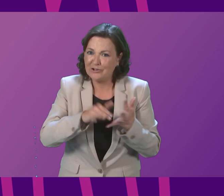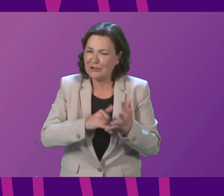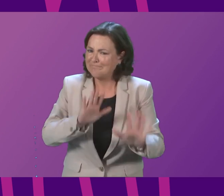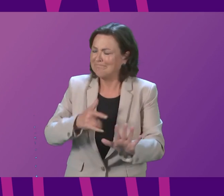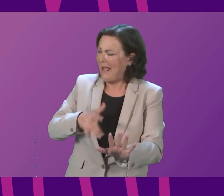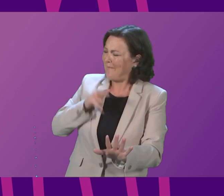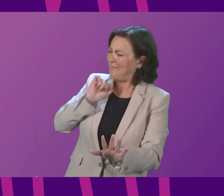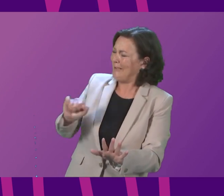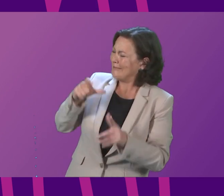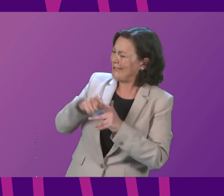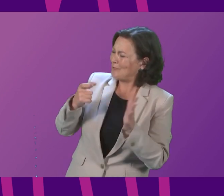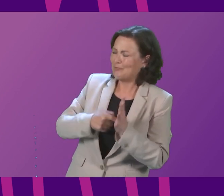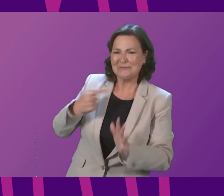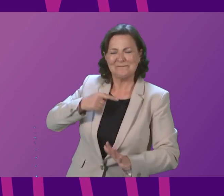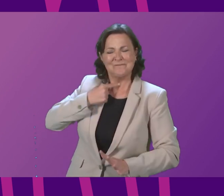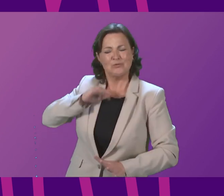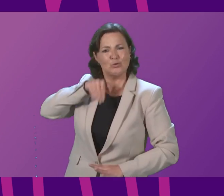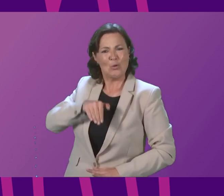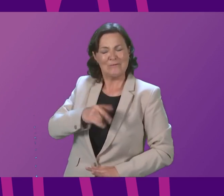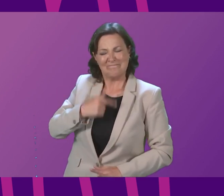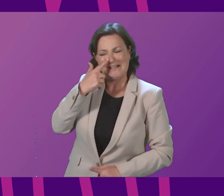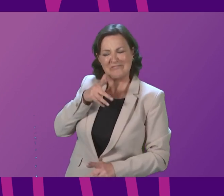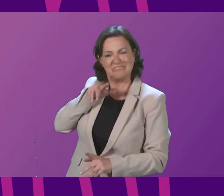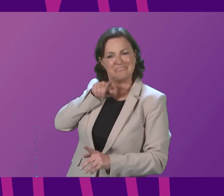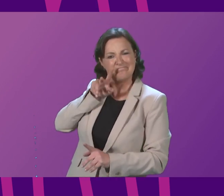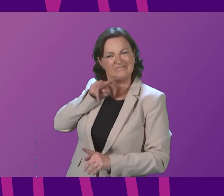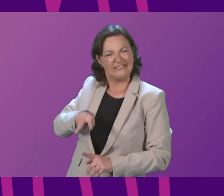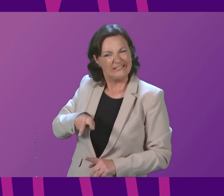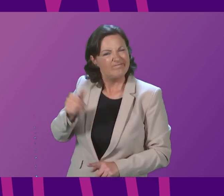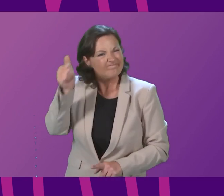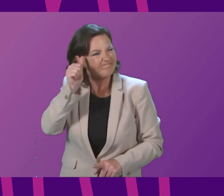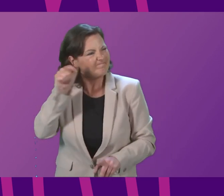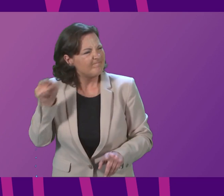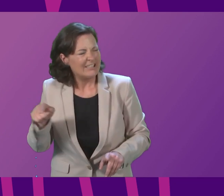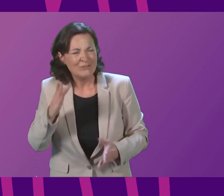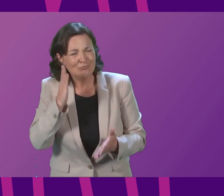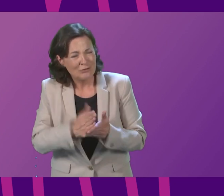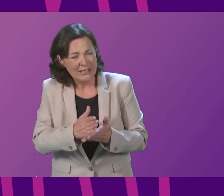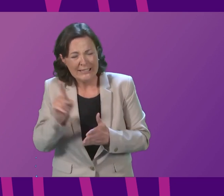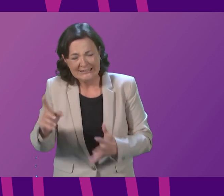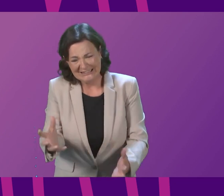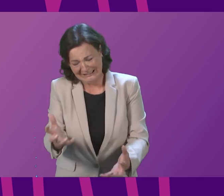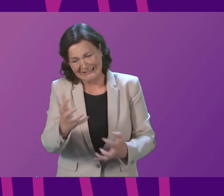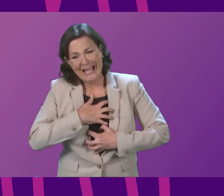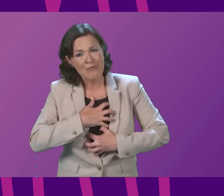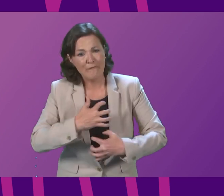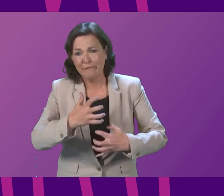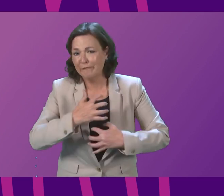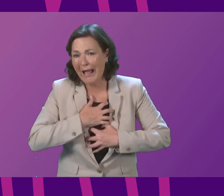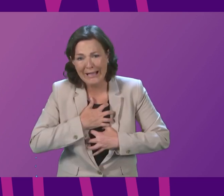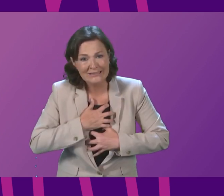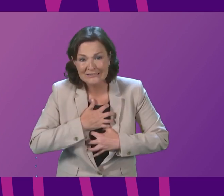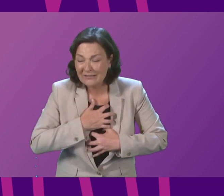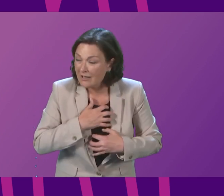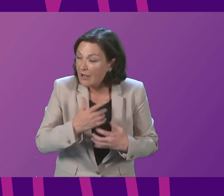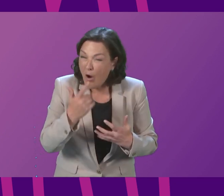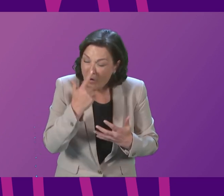It is very telling, is it not, that he is so terrified of the substantive debate on